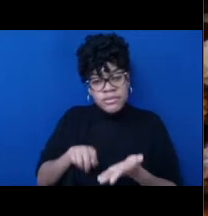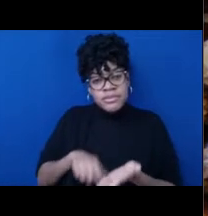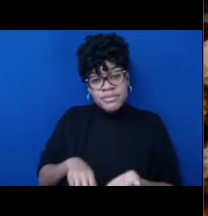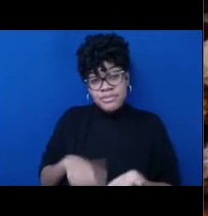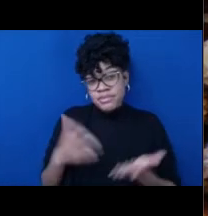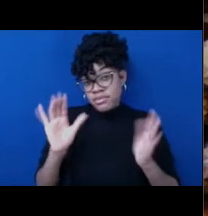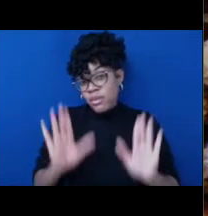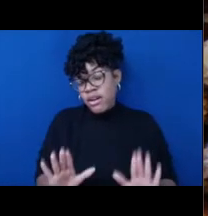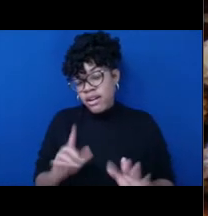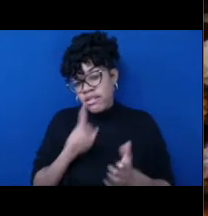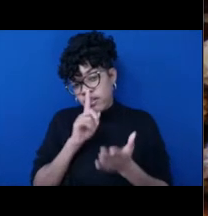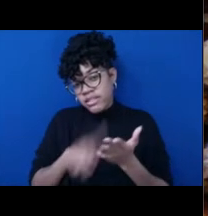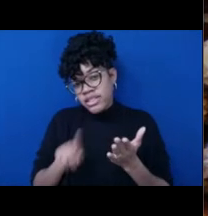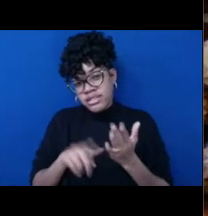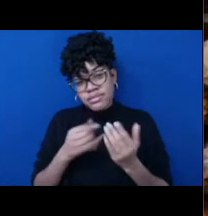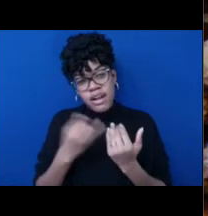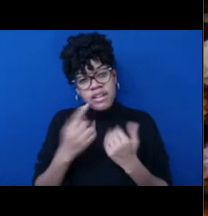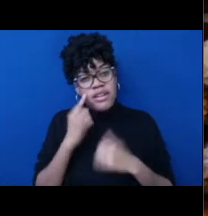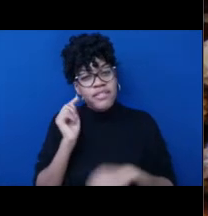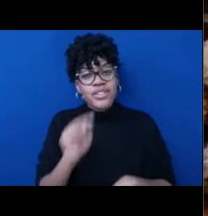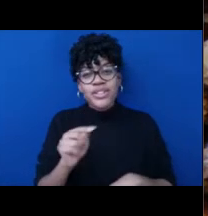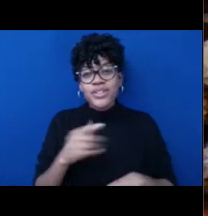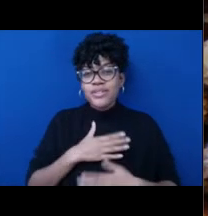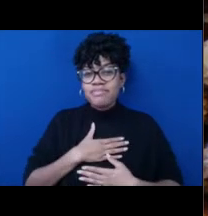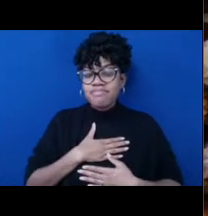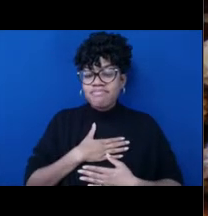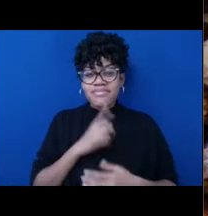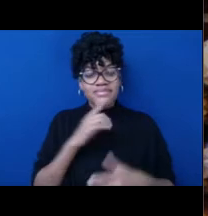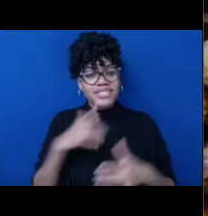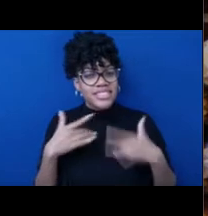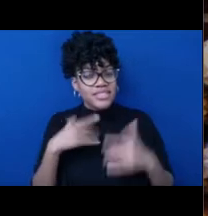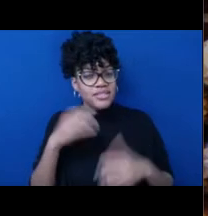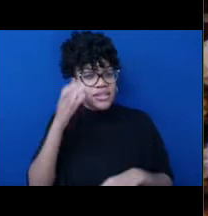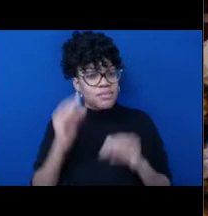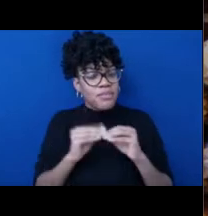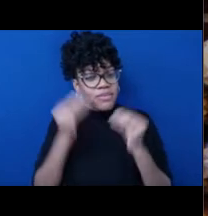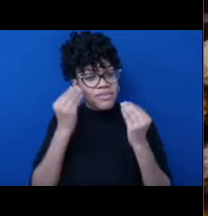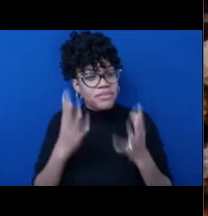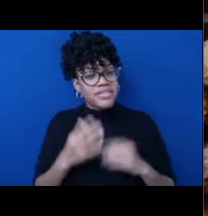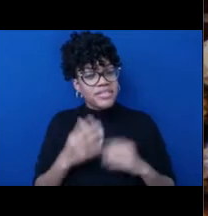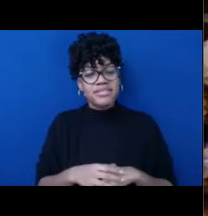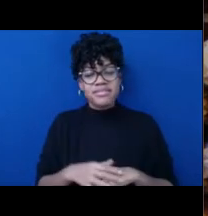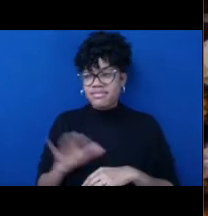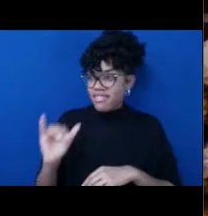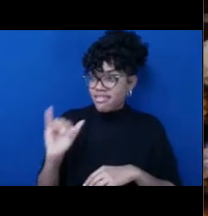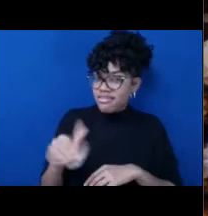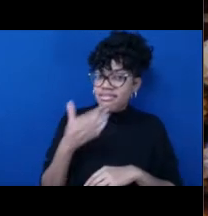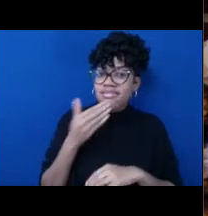I'd love to hear more about it as you get more information. [Kathy] Thank you so much for that resource. We'll definitely look into that.